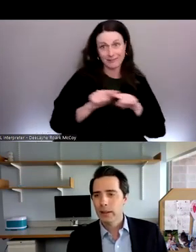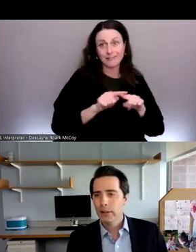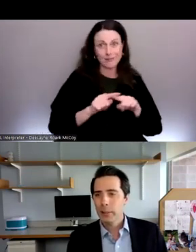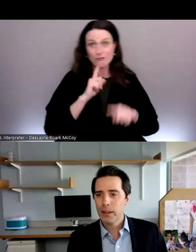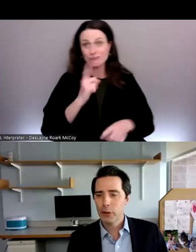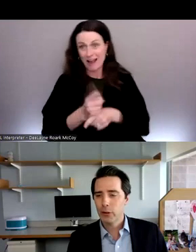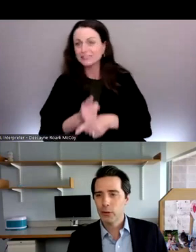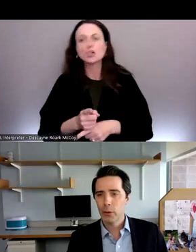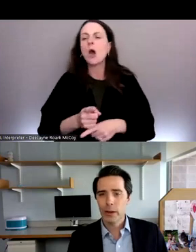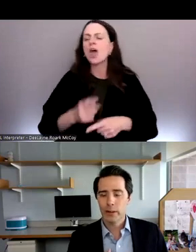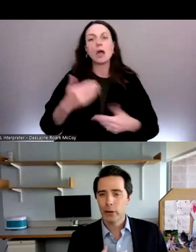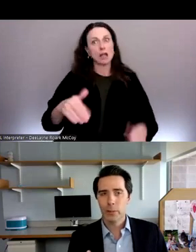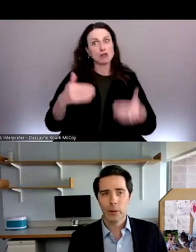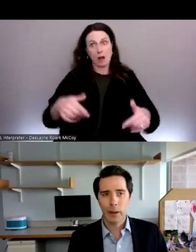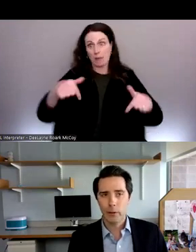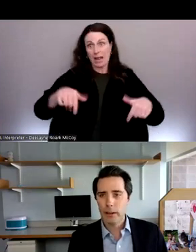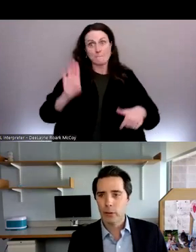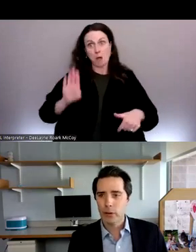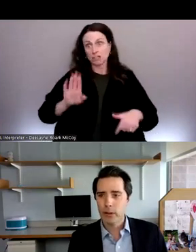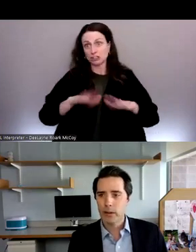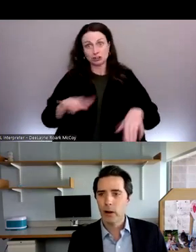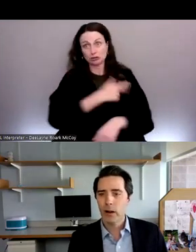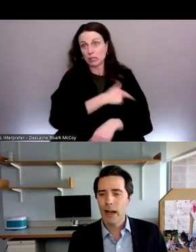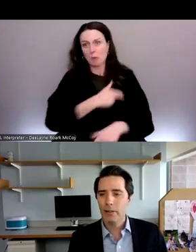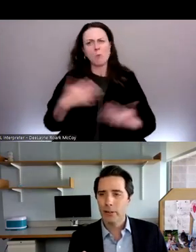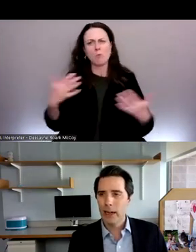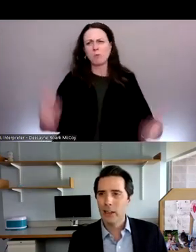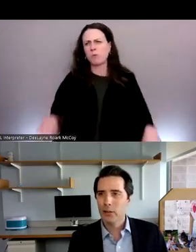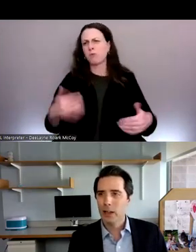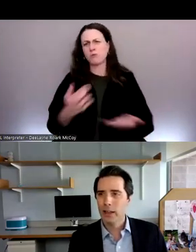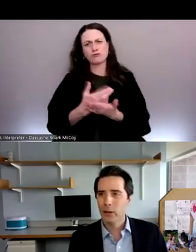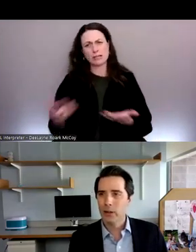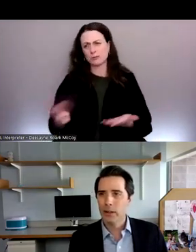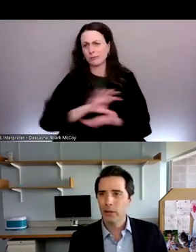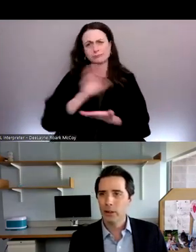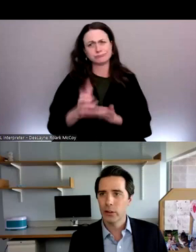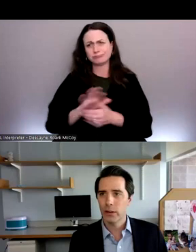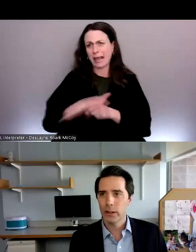even at Boston Children's where we have incredible amount of resources our